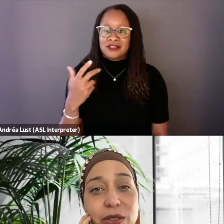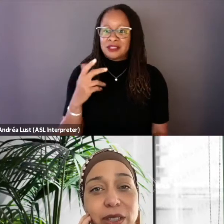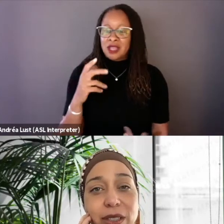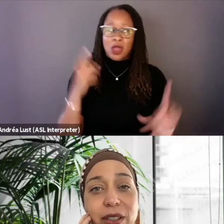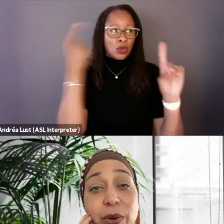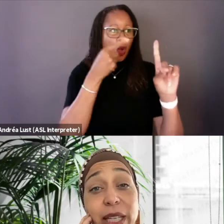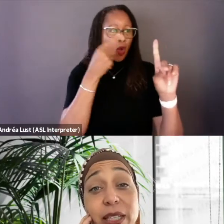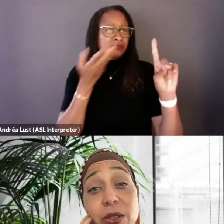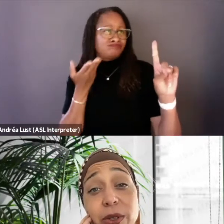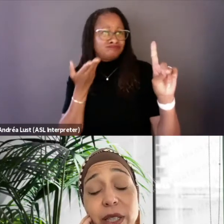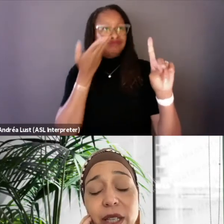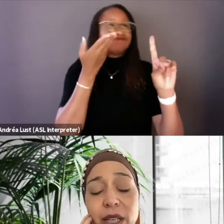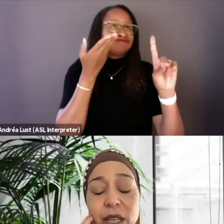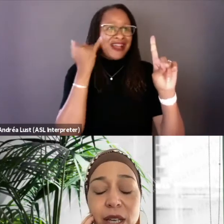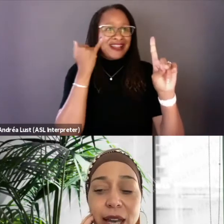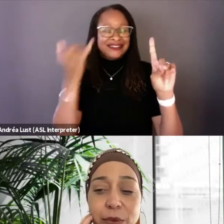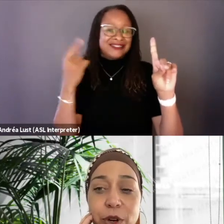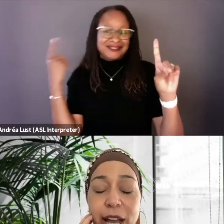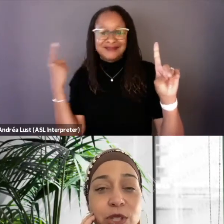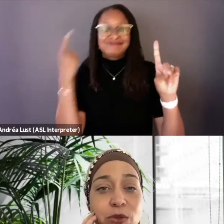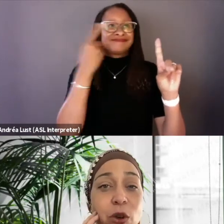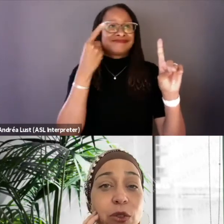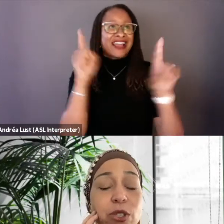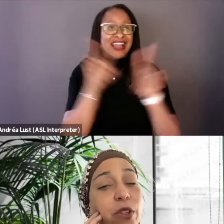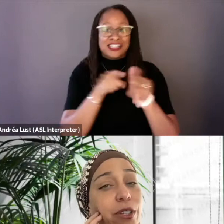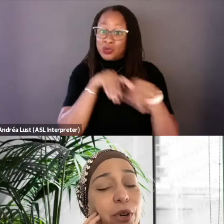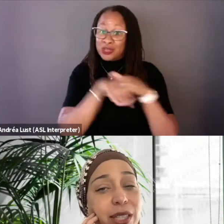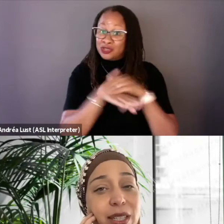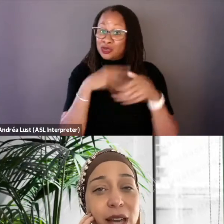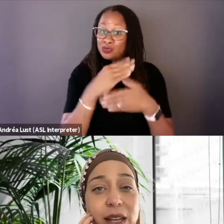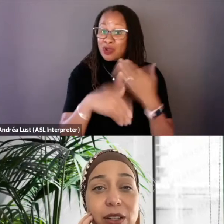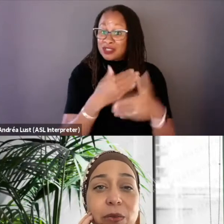going into it, and perhaps, you know the story you want to tell,